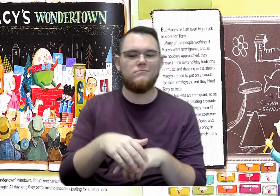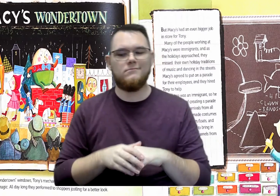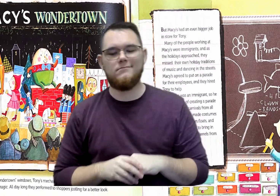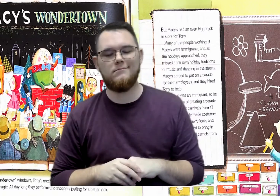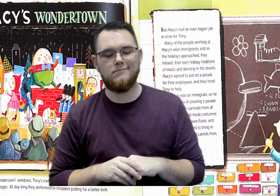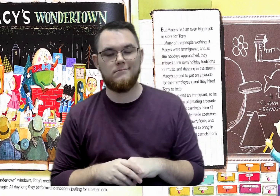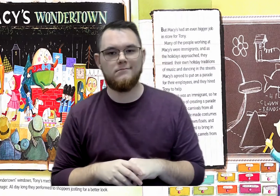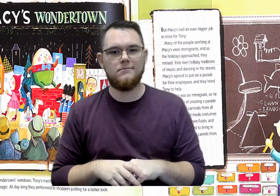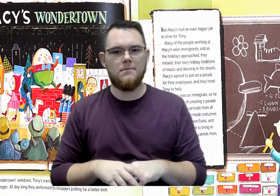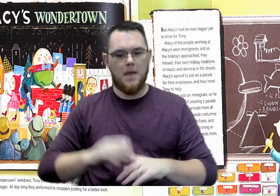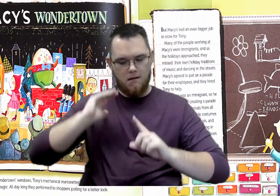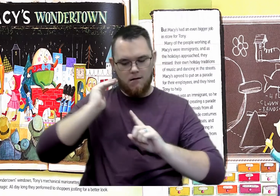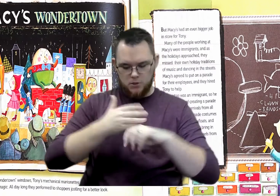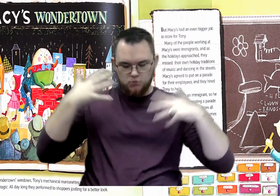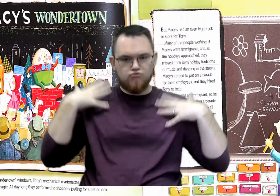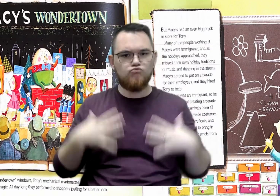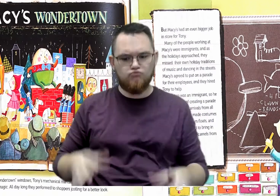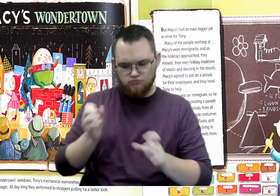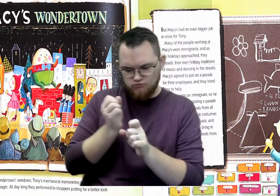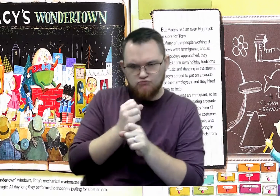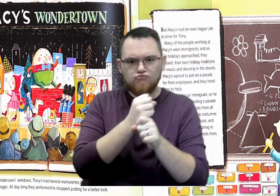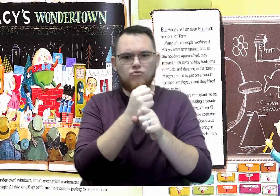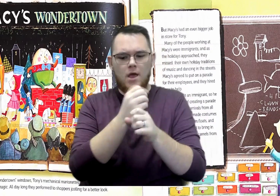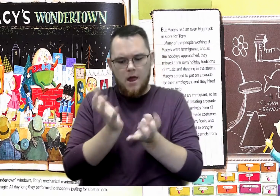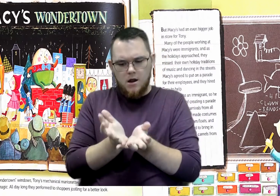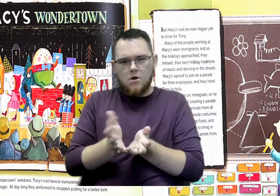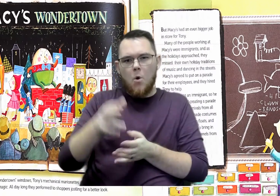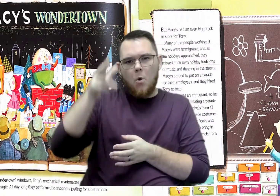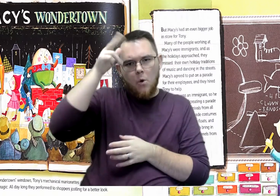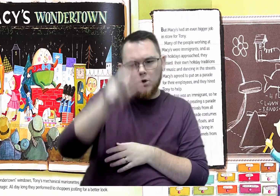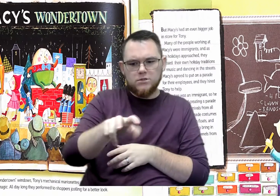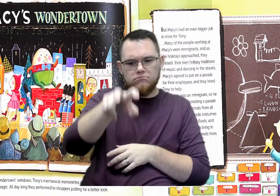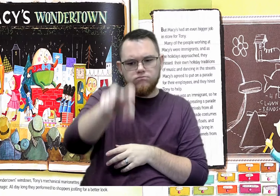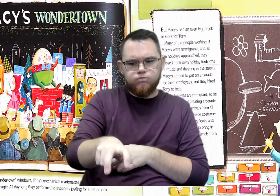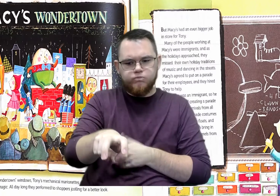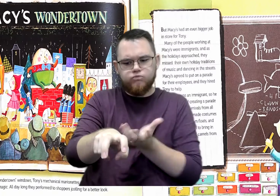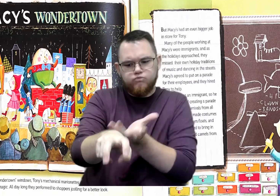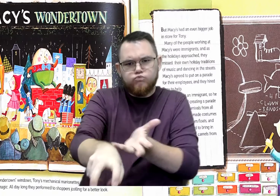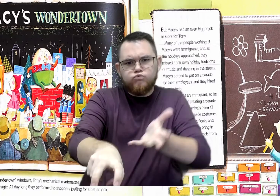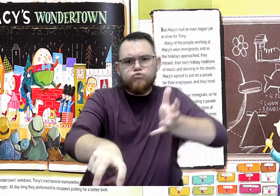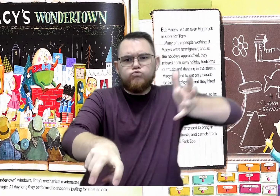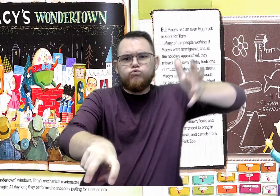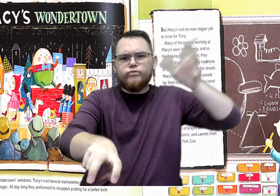He made costumes and built horse-drawn floats, and Macy’s even arranged to bring in bears,